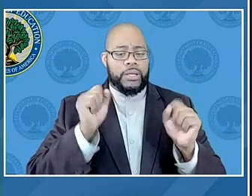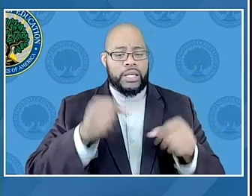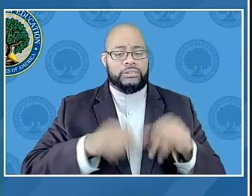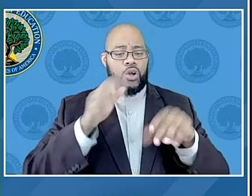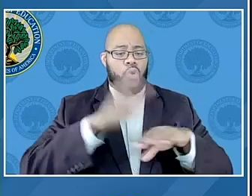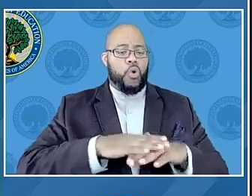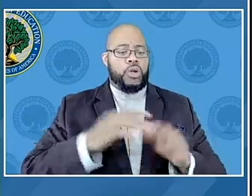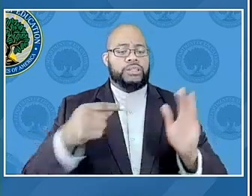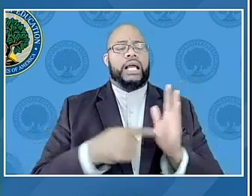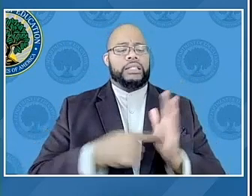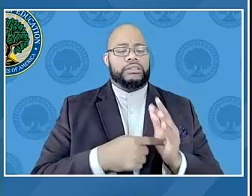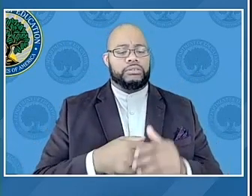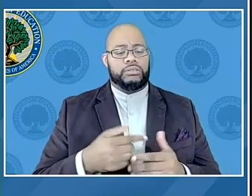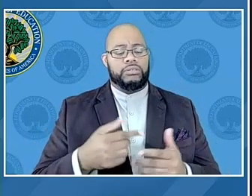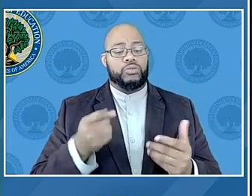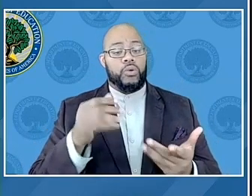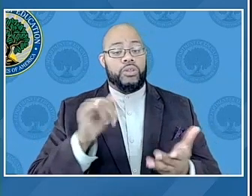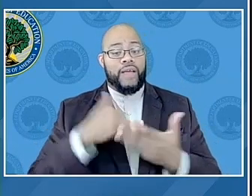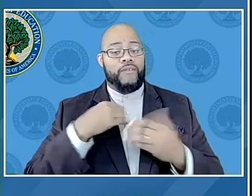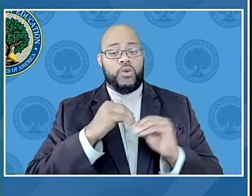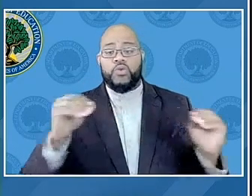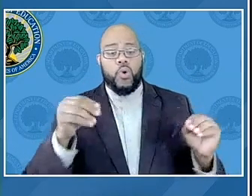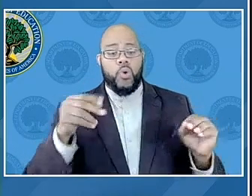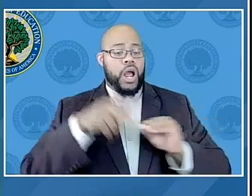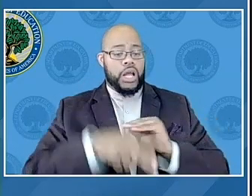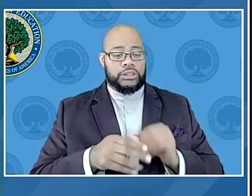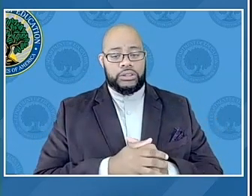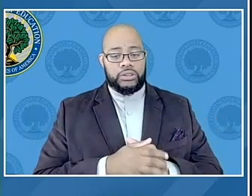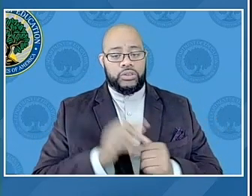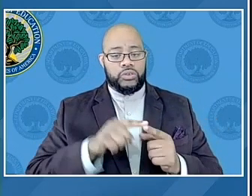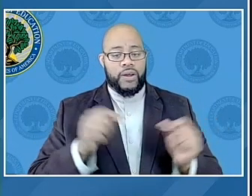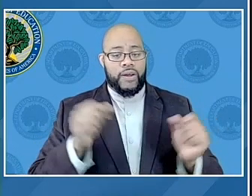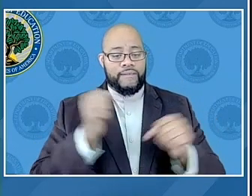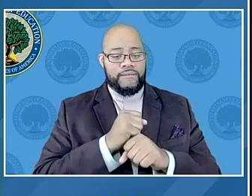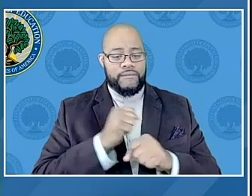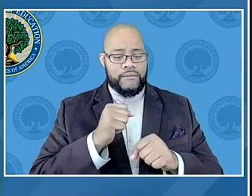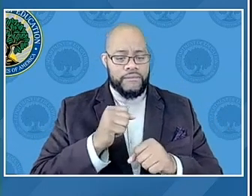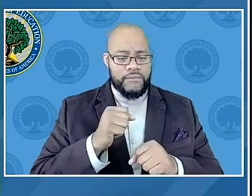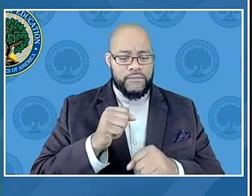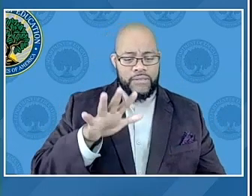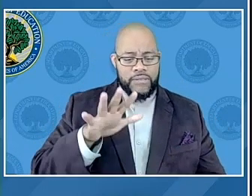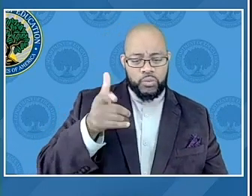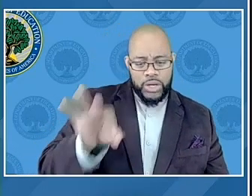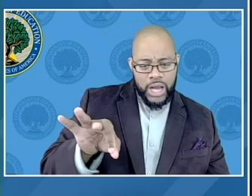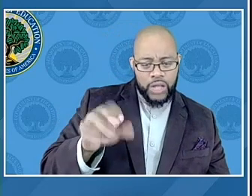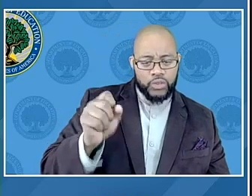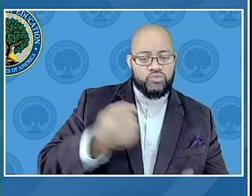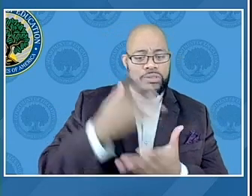Meanwhile, there's been no cuts to 529. So rich families have never faced any cuts